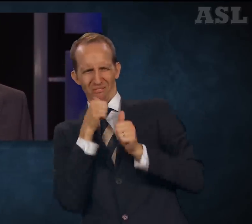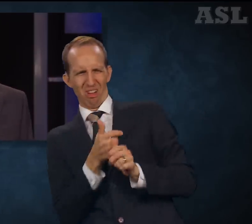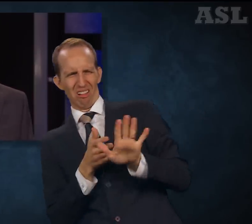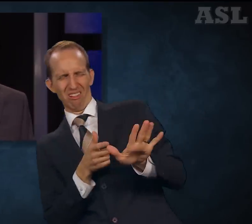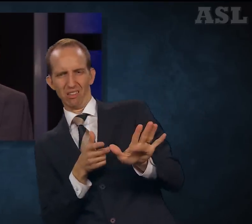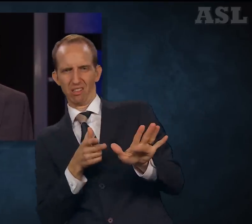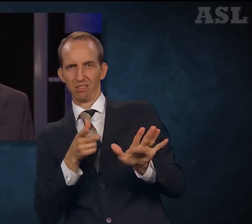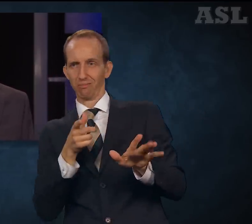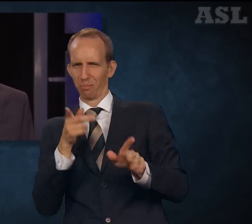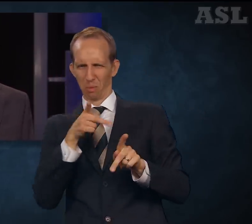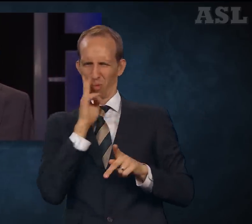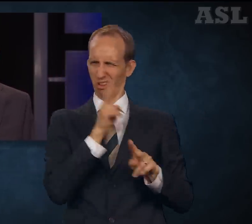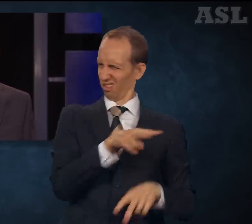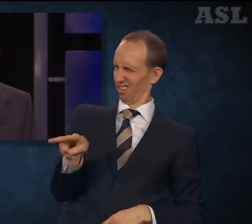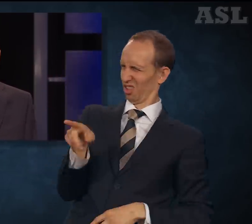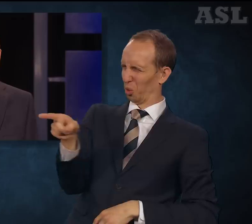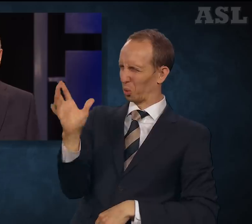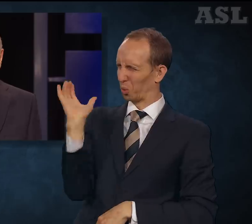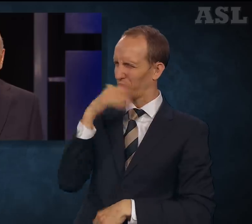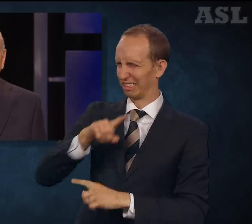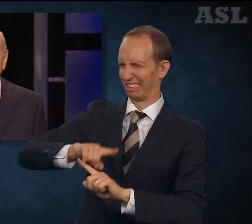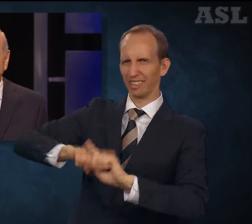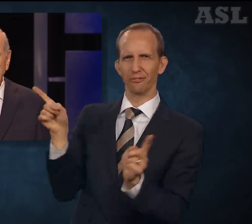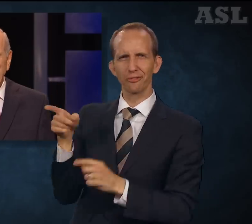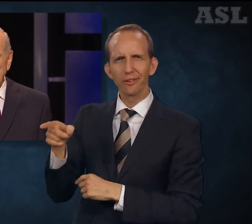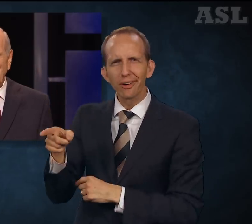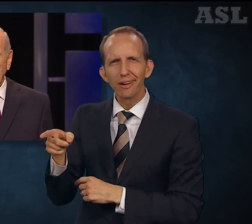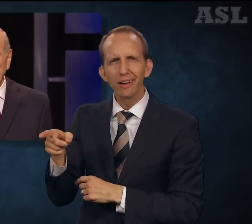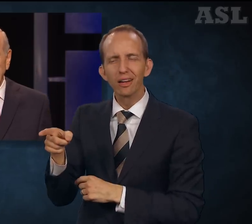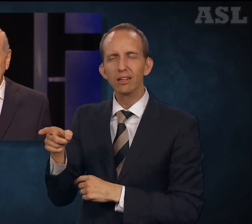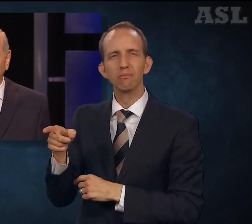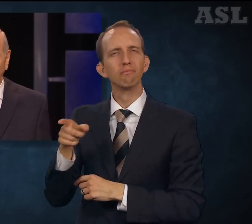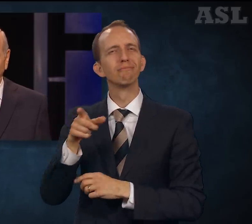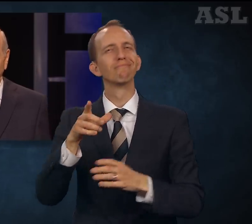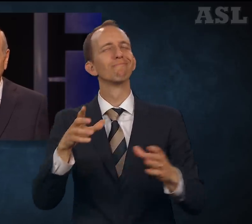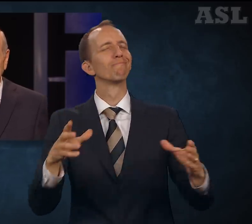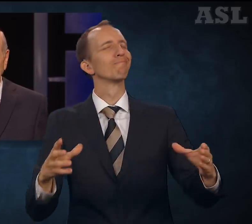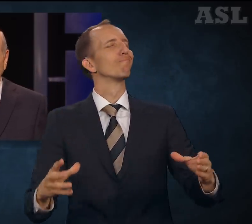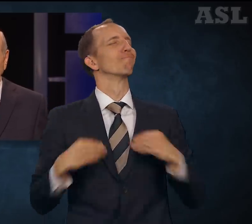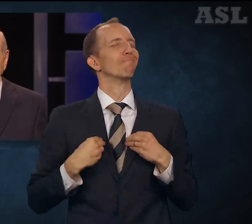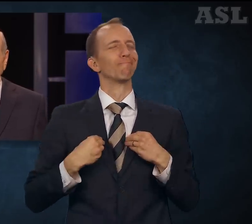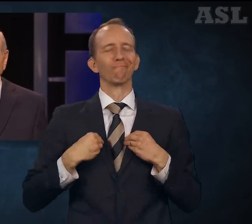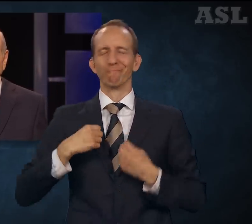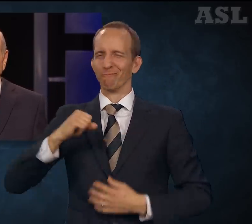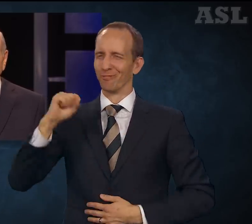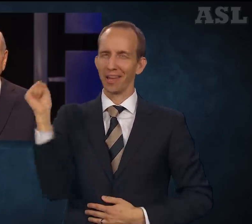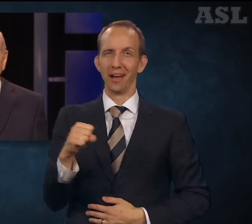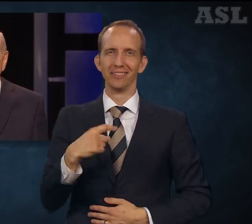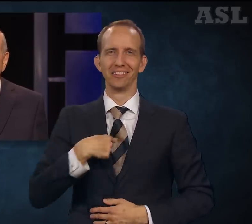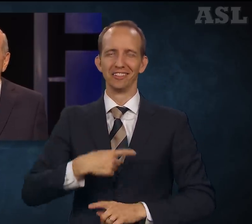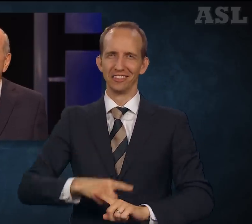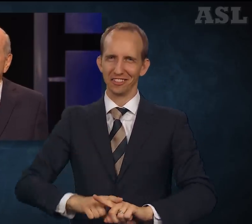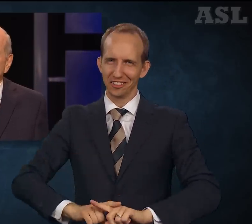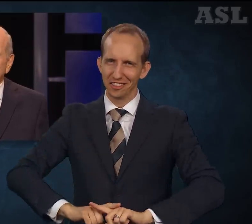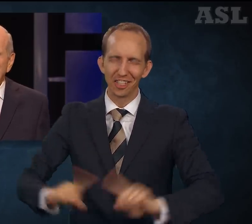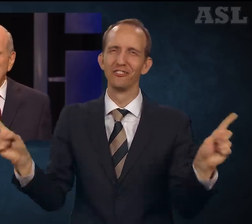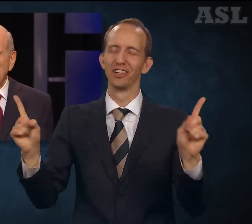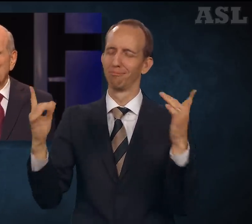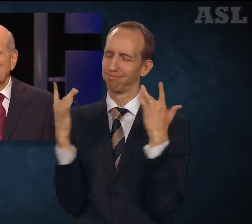HONOR AND BE HAPPY THAT YOUR